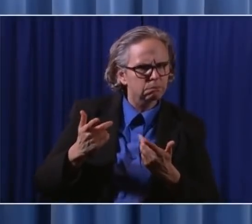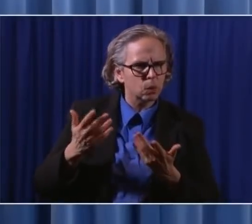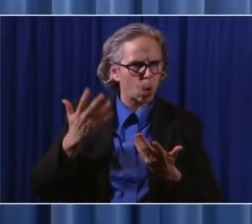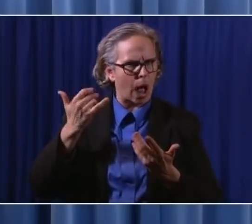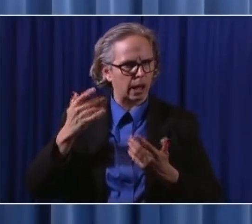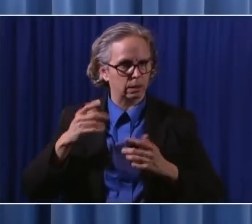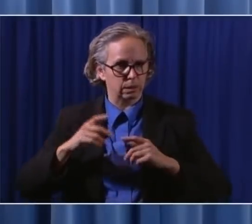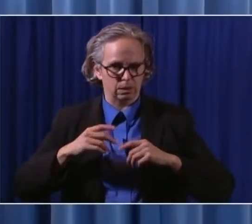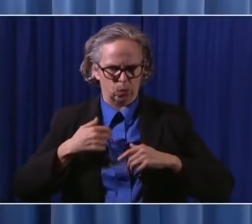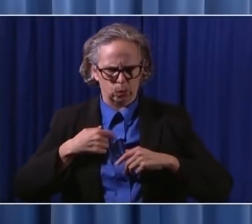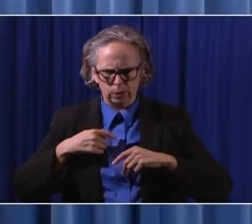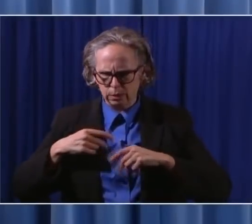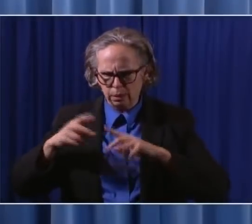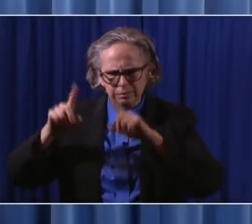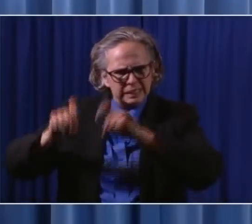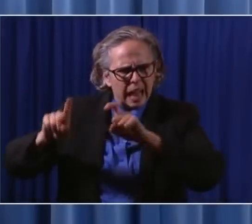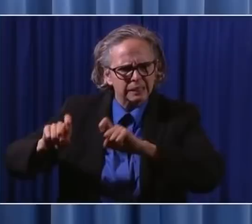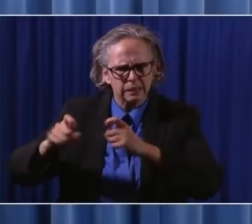DISTANCE AND THE OTHER COUNTIES